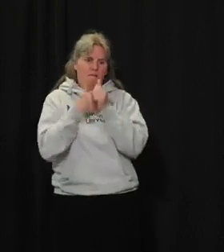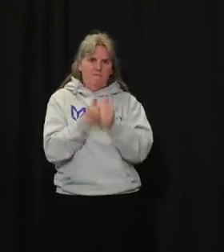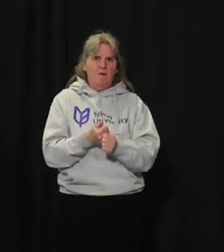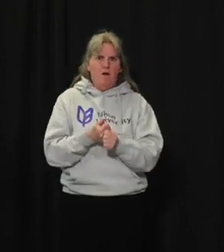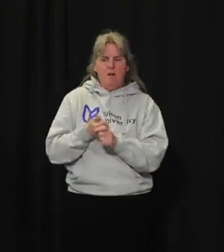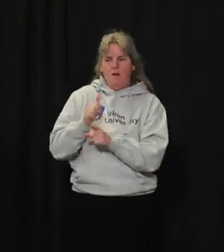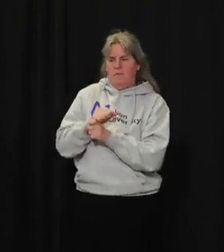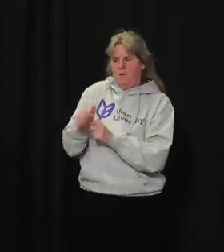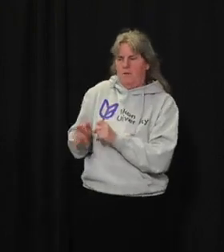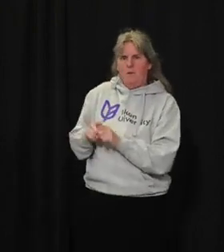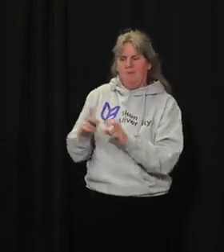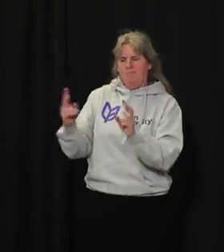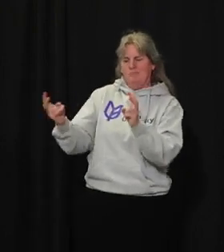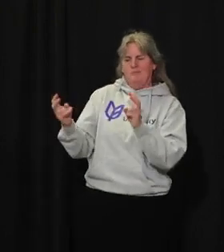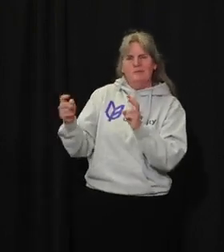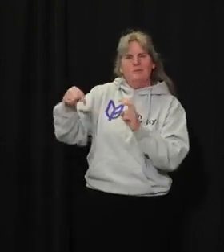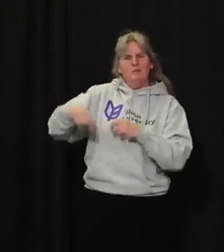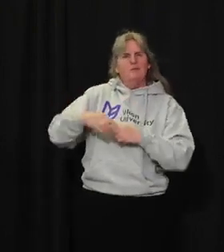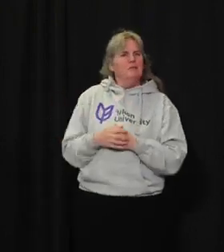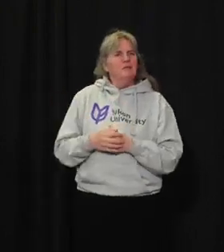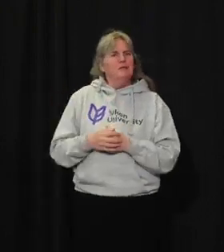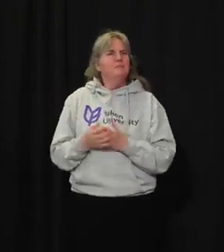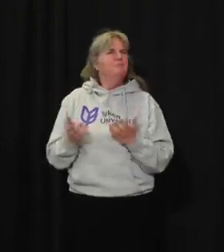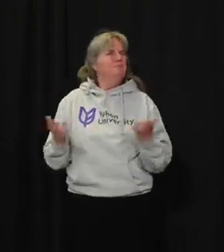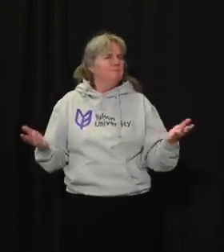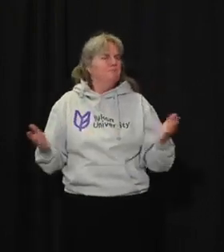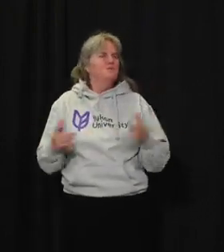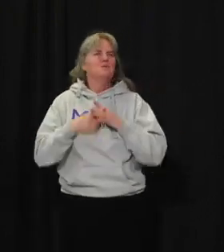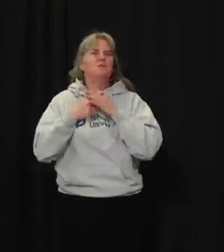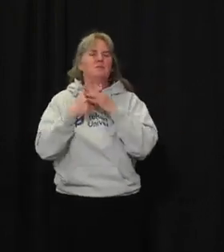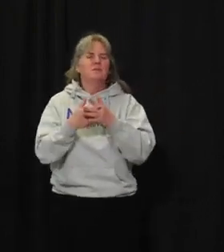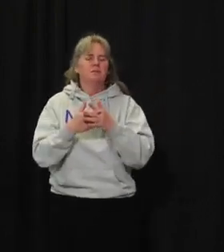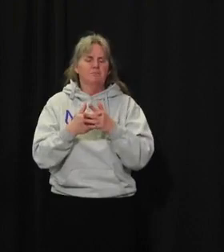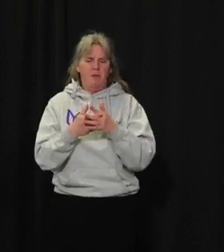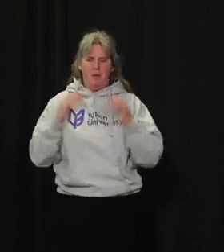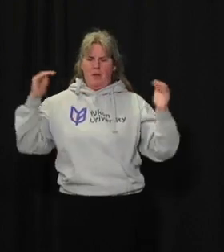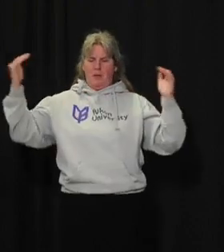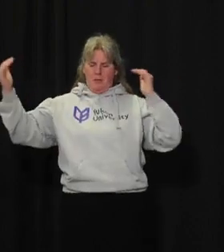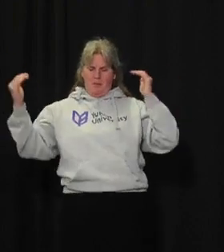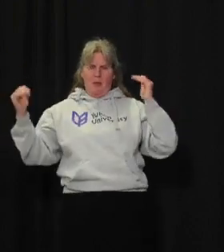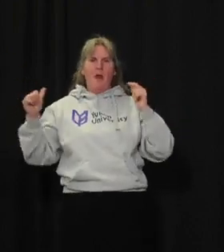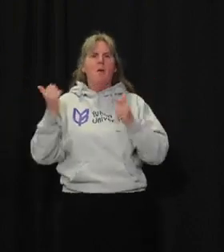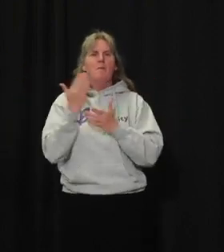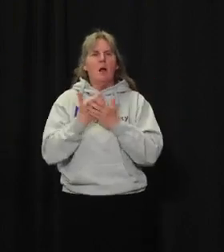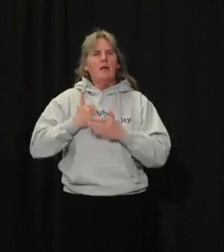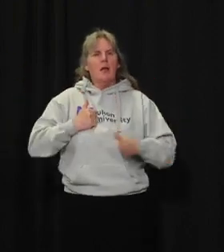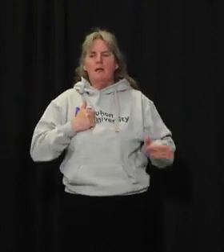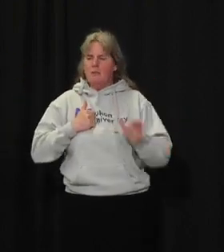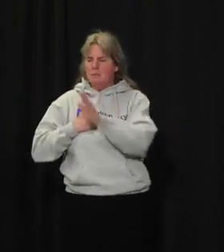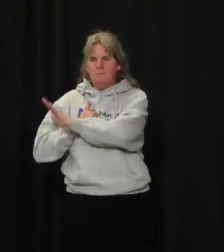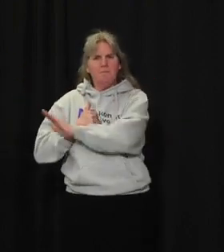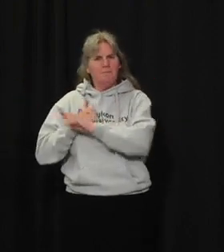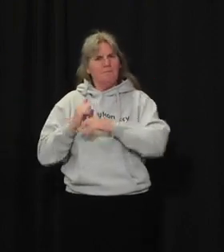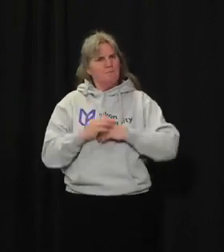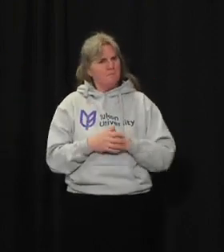not a quote unquote date." Let's start with a little bit of comparison of some other jurisdictions in terms of